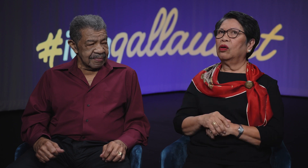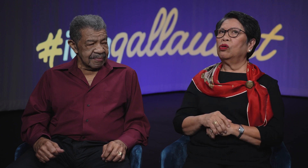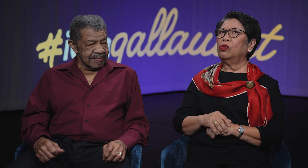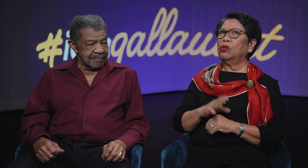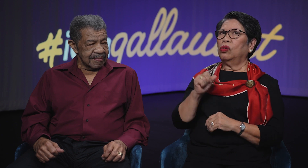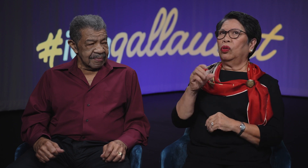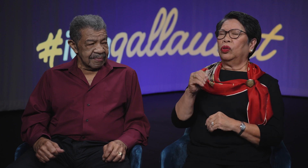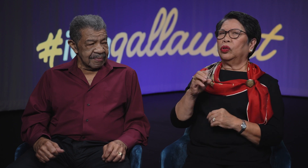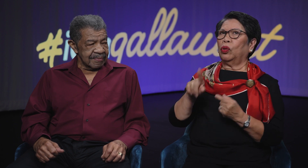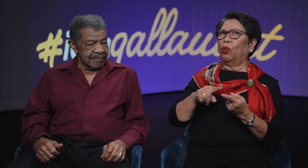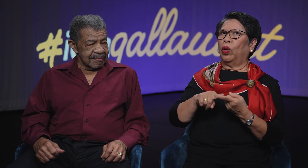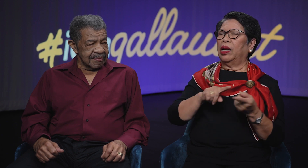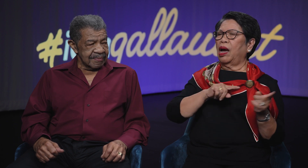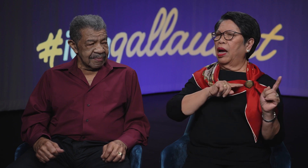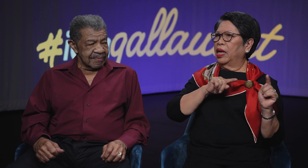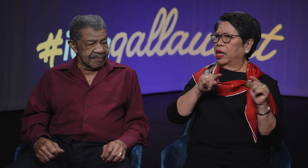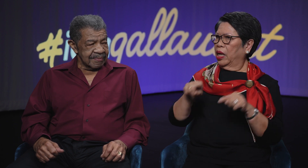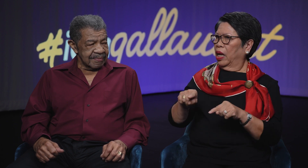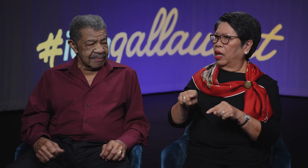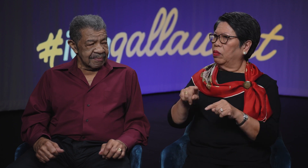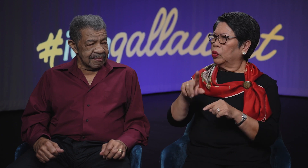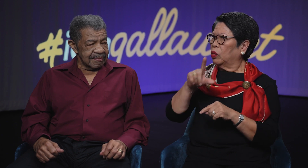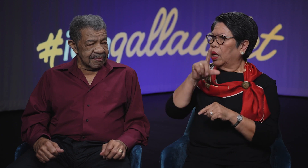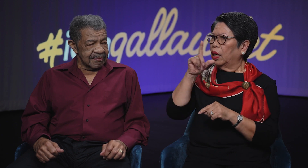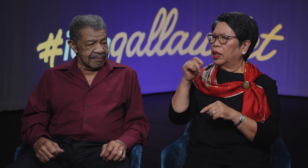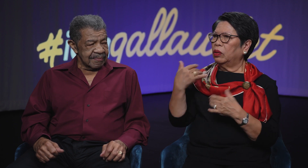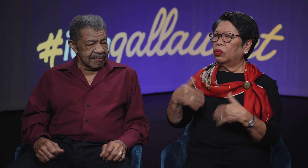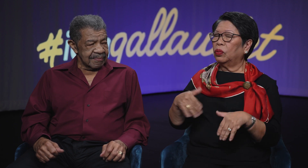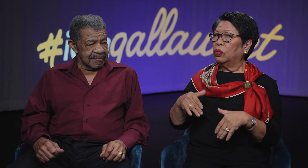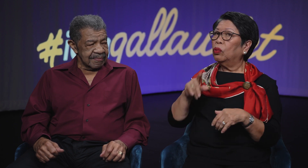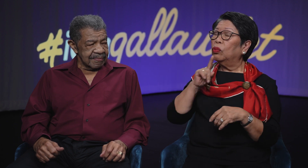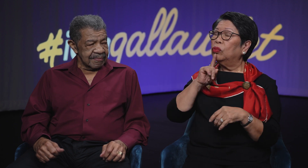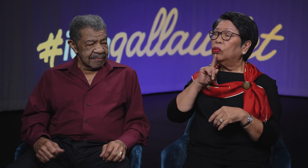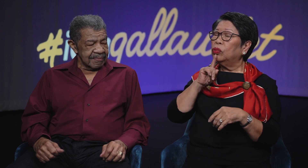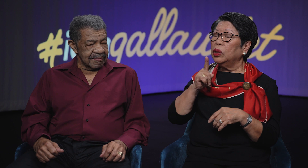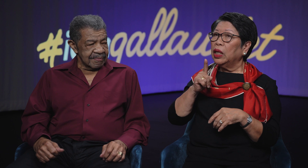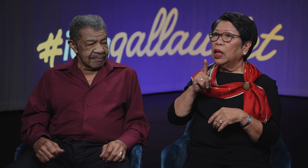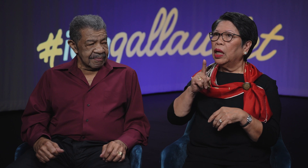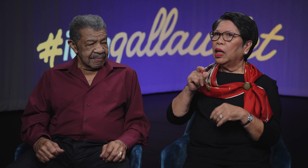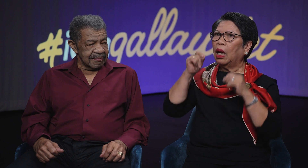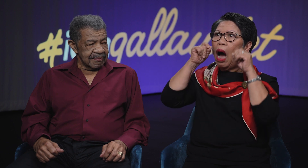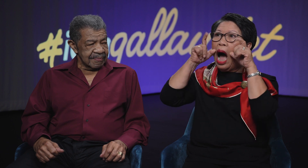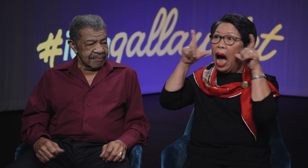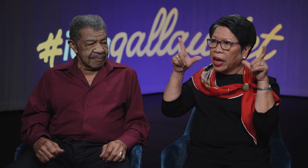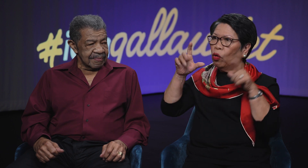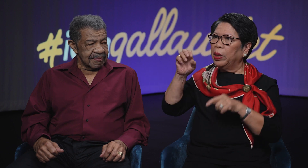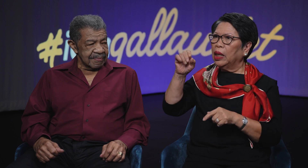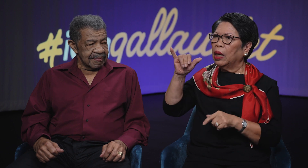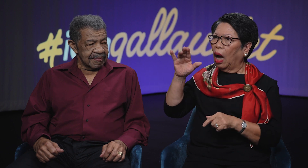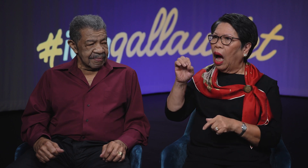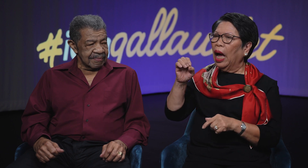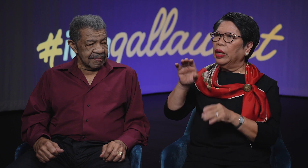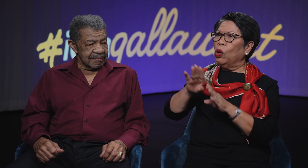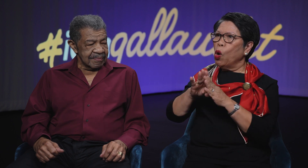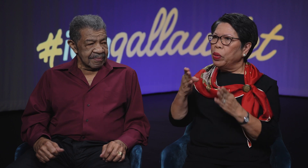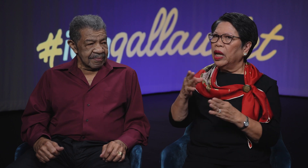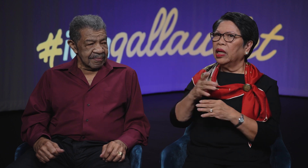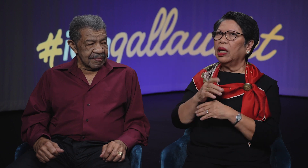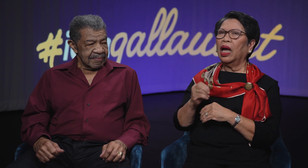So when I came to Gallaudet, it was really an eye-opening